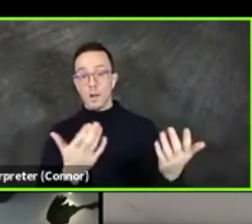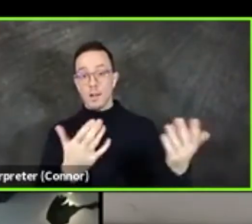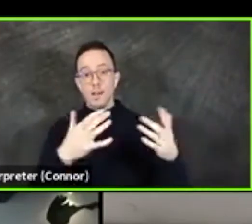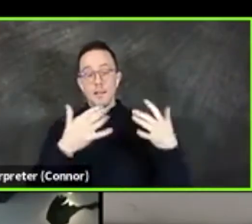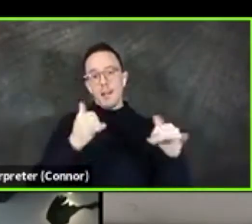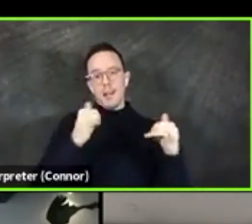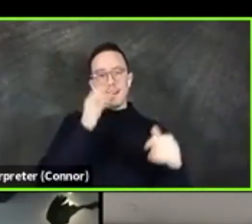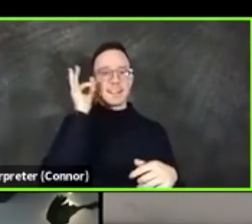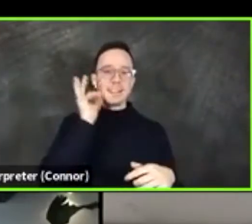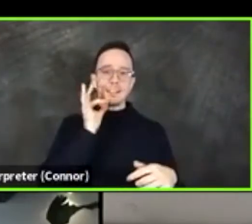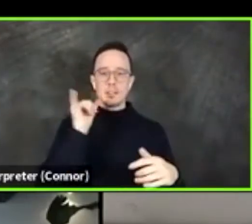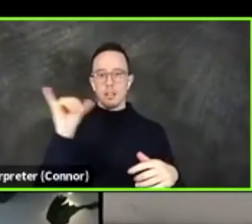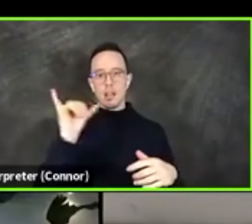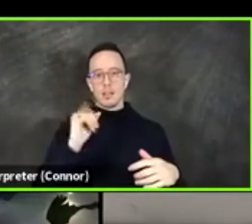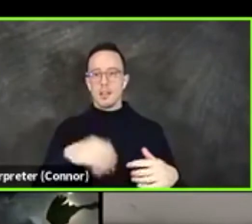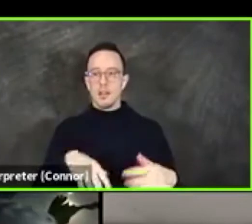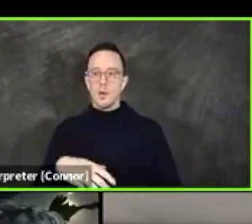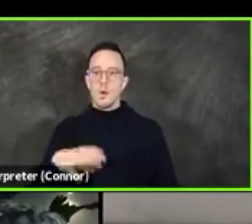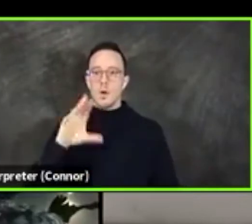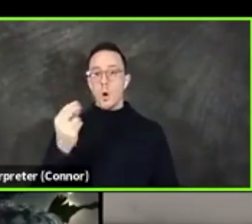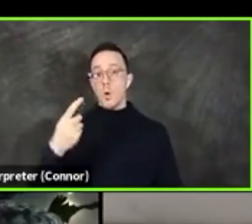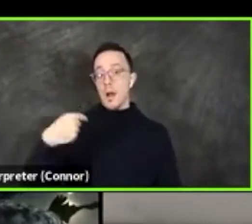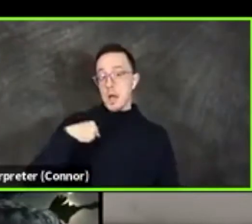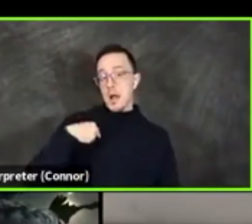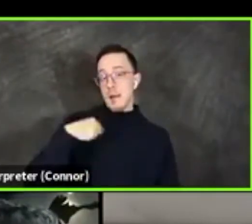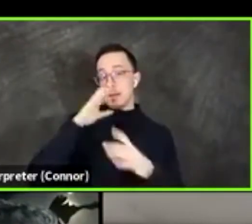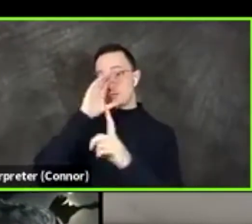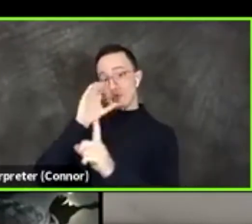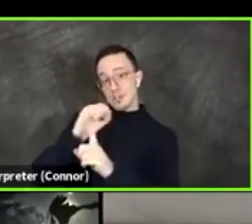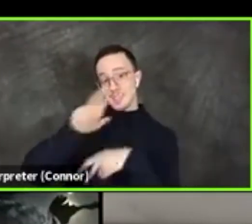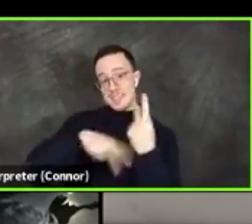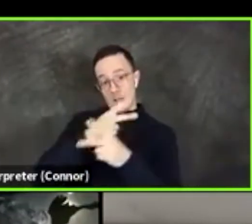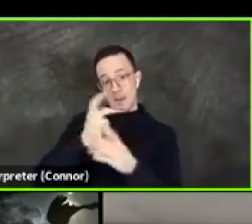THAT IS, I AM ATTRACTED TO A FORM OF ACKNOWLEDGMENT SO THEN SHOULD I BE CALLED